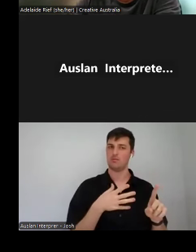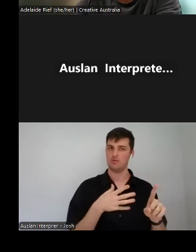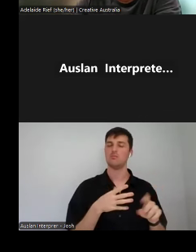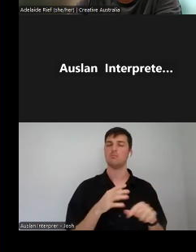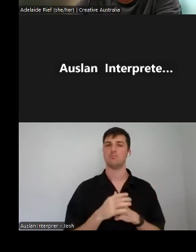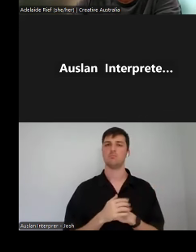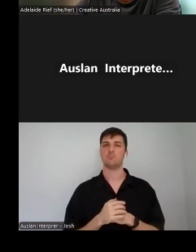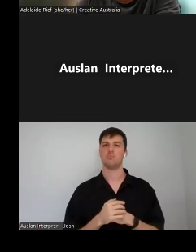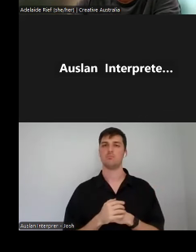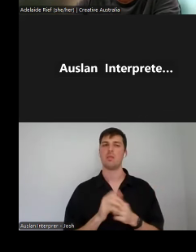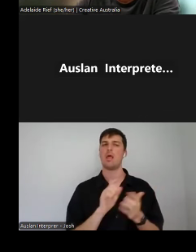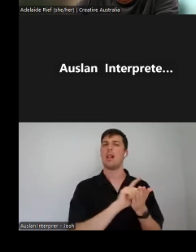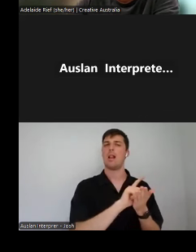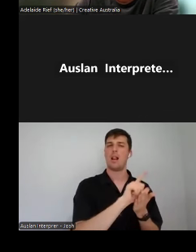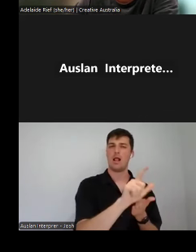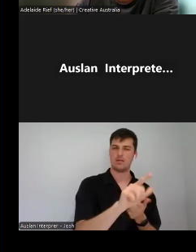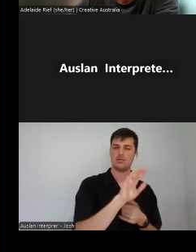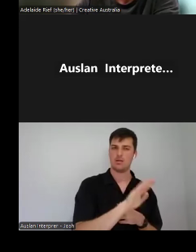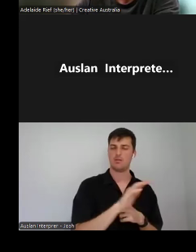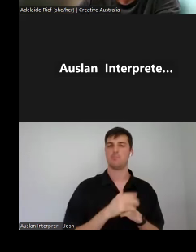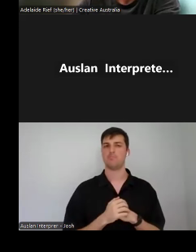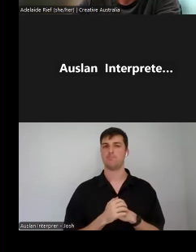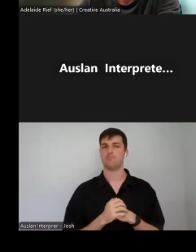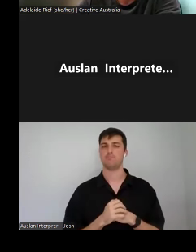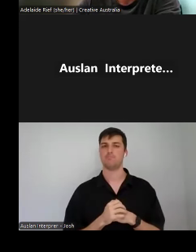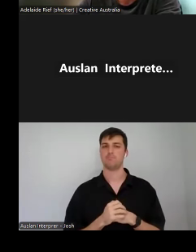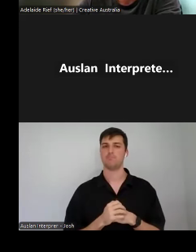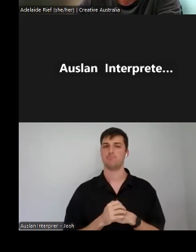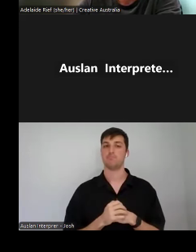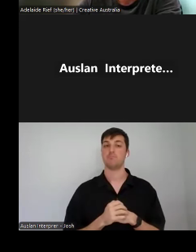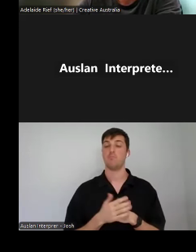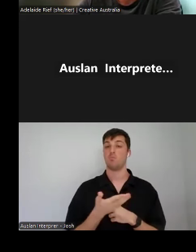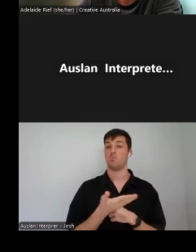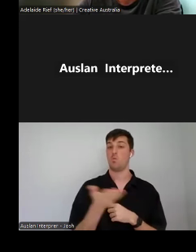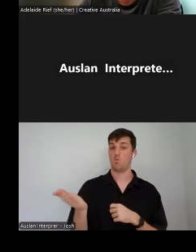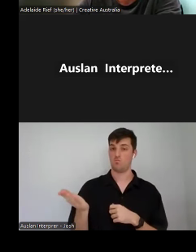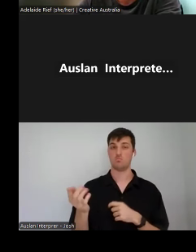for you a little bit later in the presentation. And those who are here because you're working in